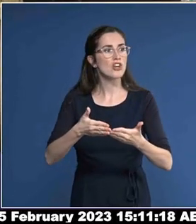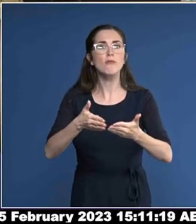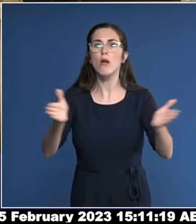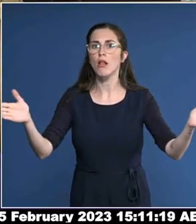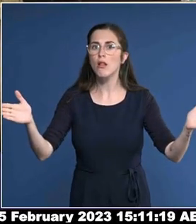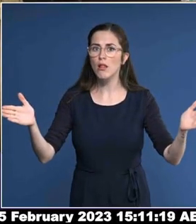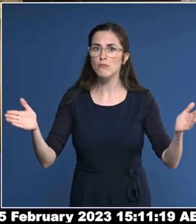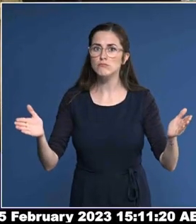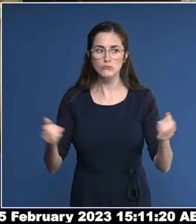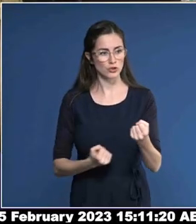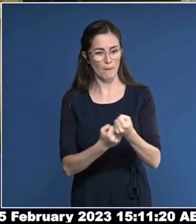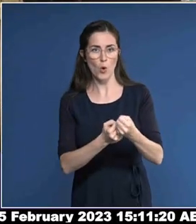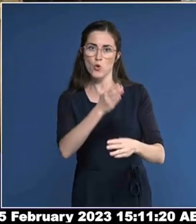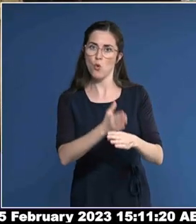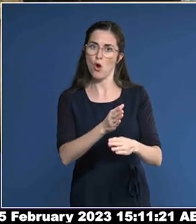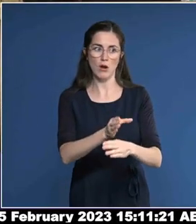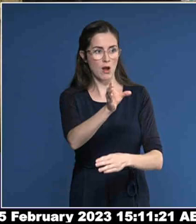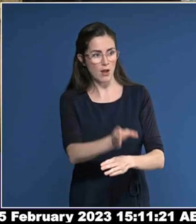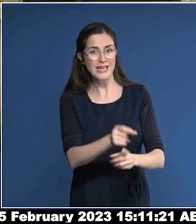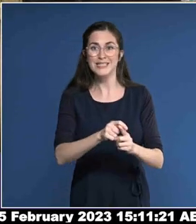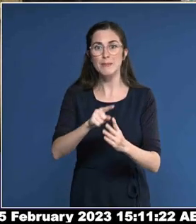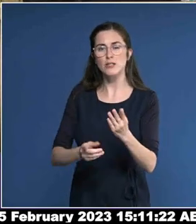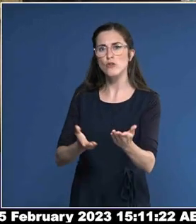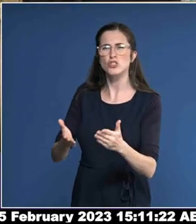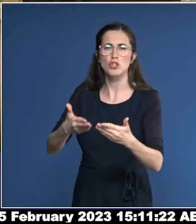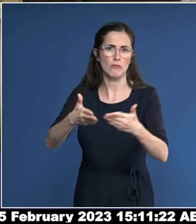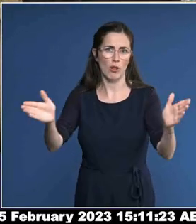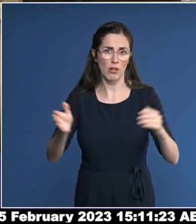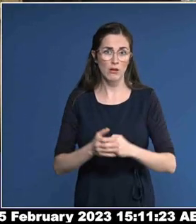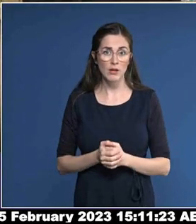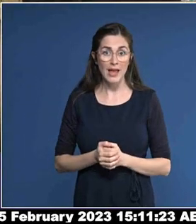Are there individuals who seek to exploit vulnerable people in our community?